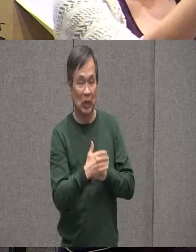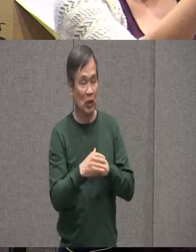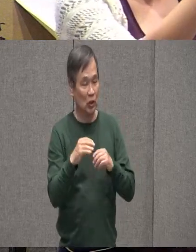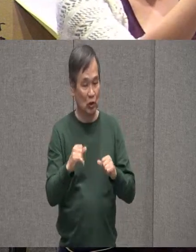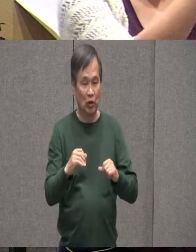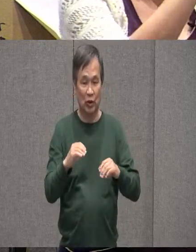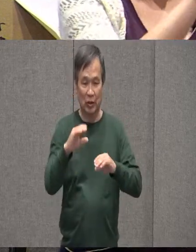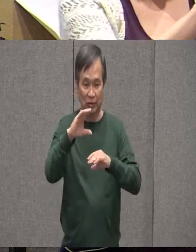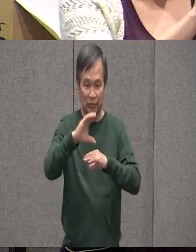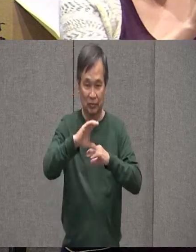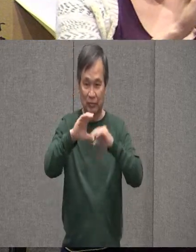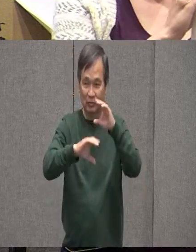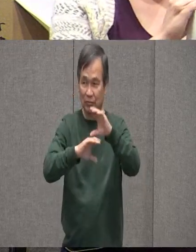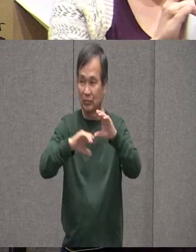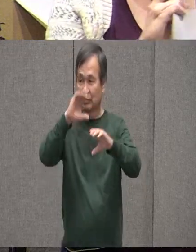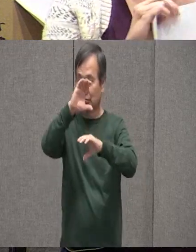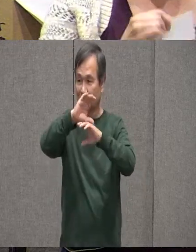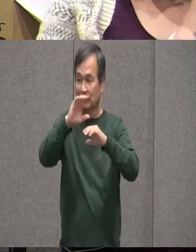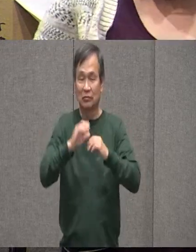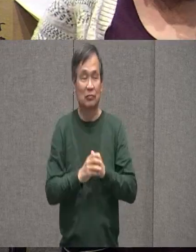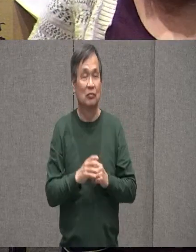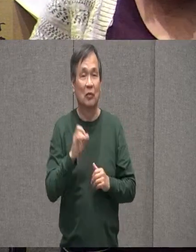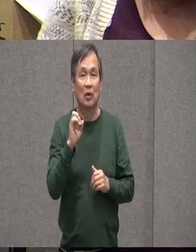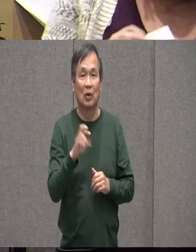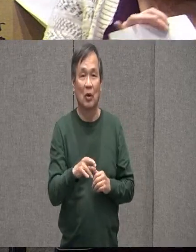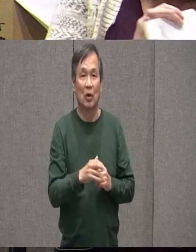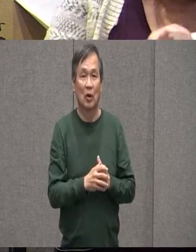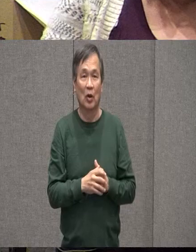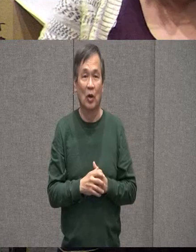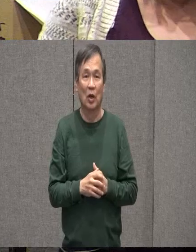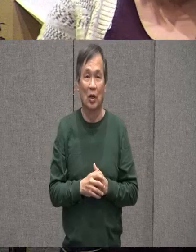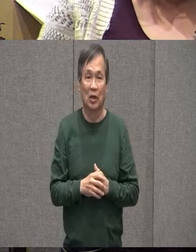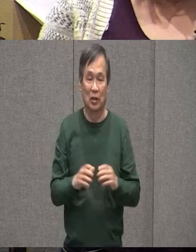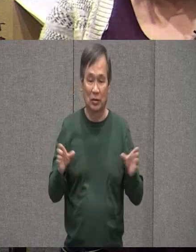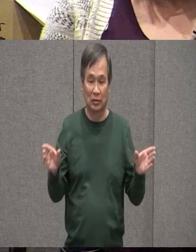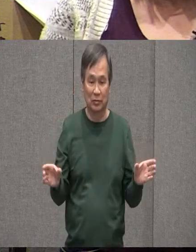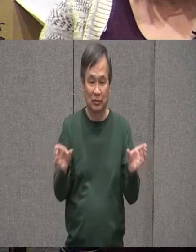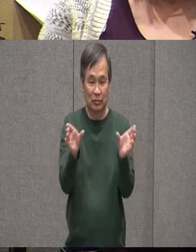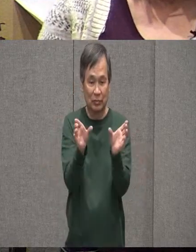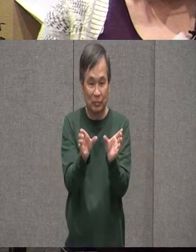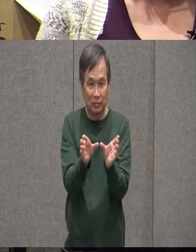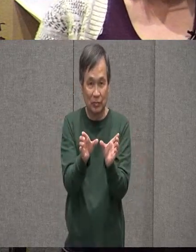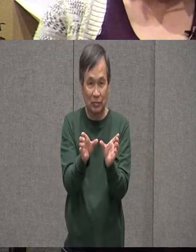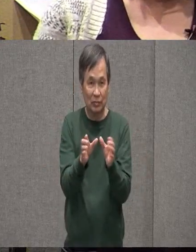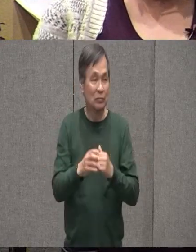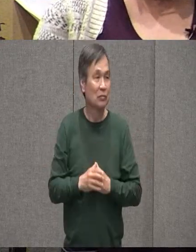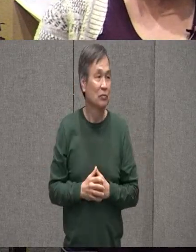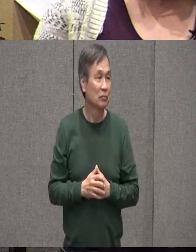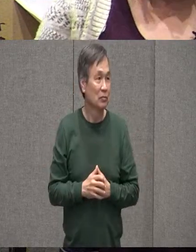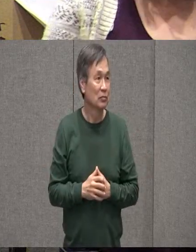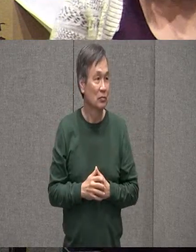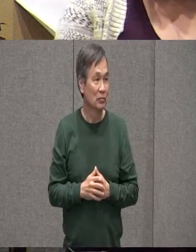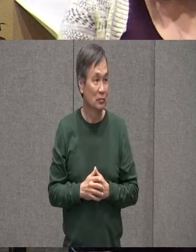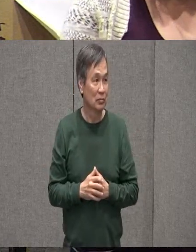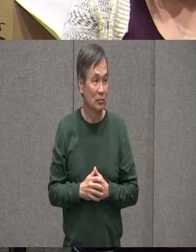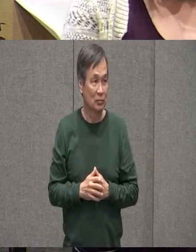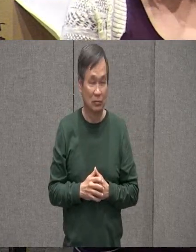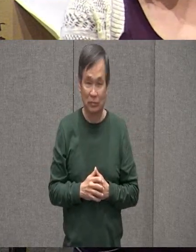for different stories or you could put them next to each other to make one really long giant room like that.